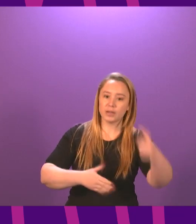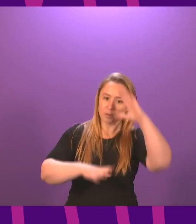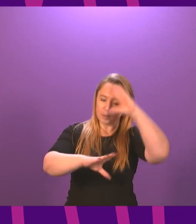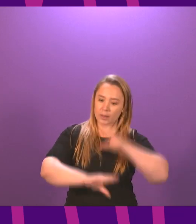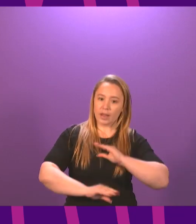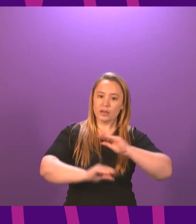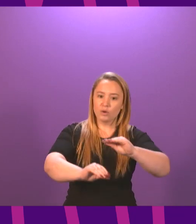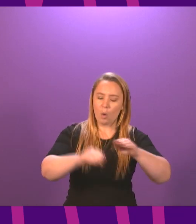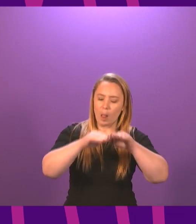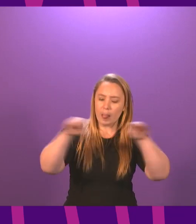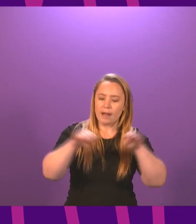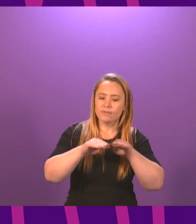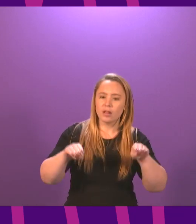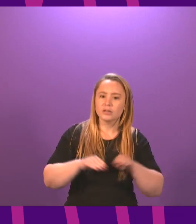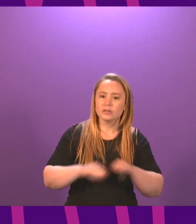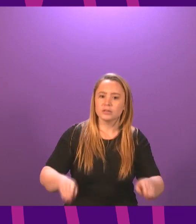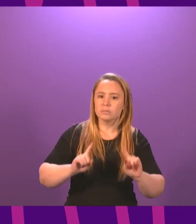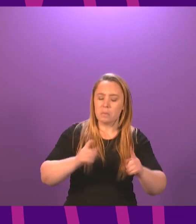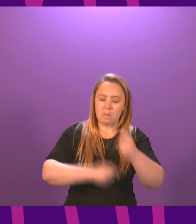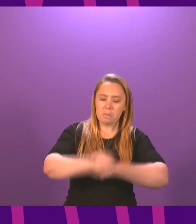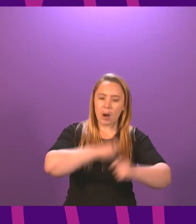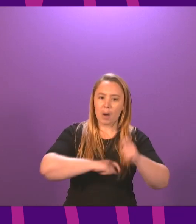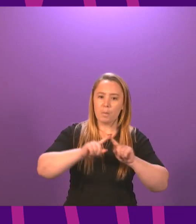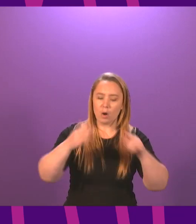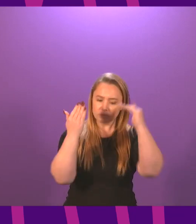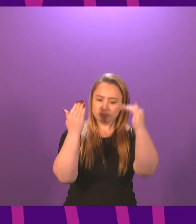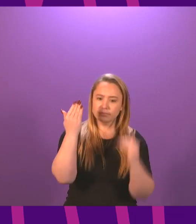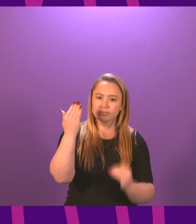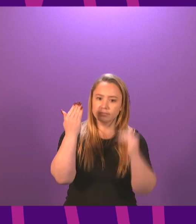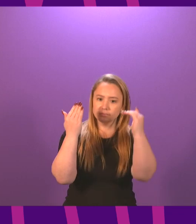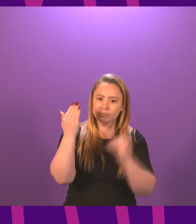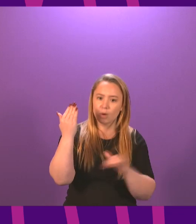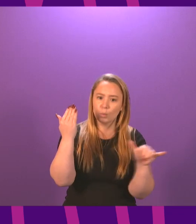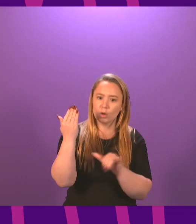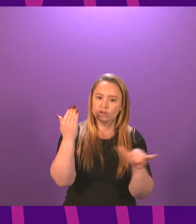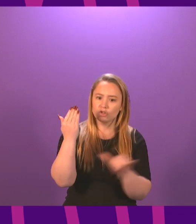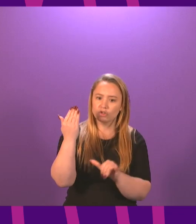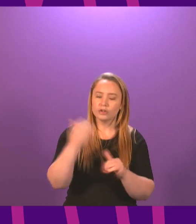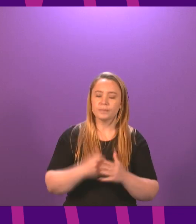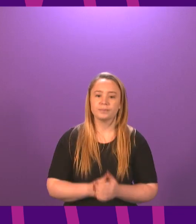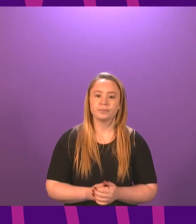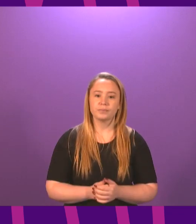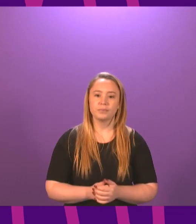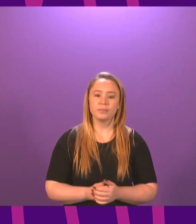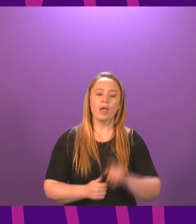next week the levels that those areas will go into after the level 4 restrictions come